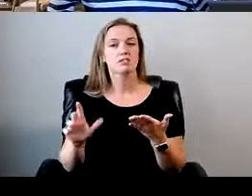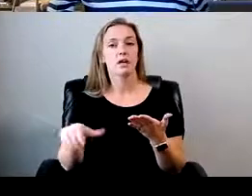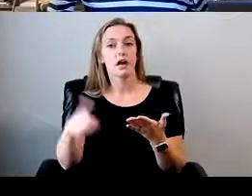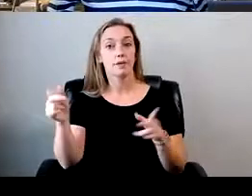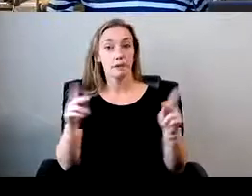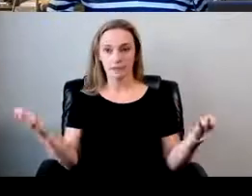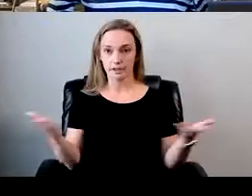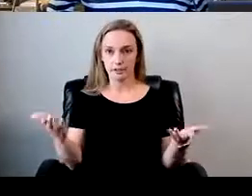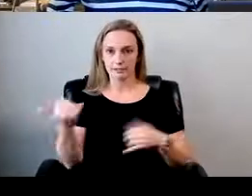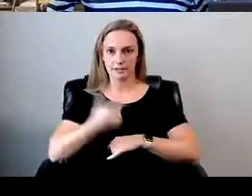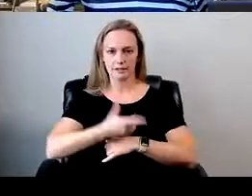So thank you for sharing that.